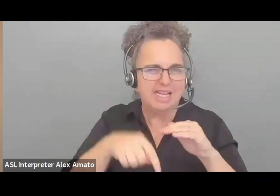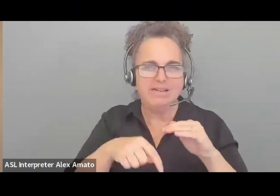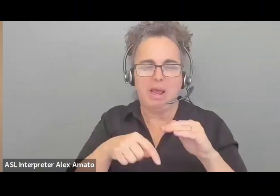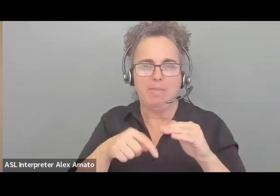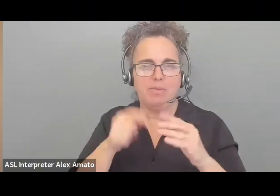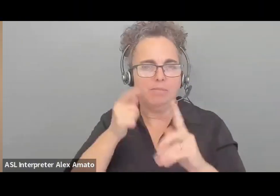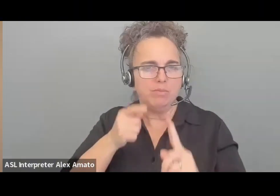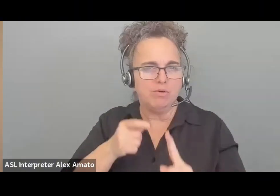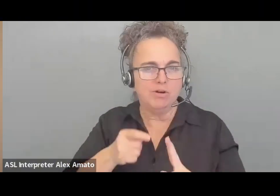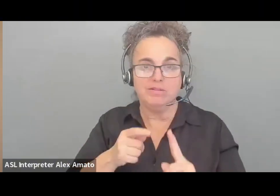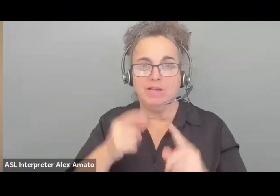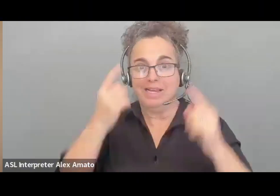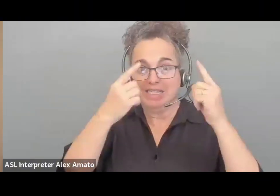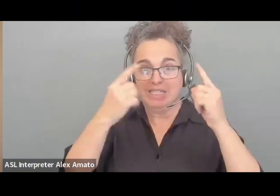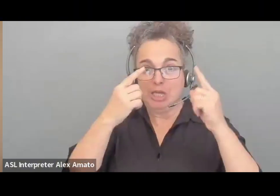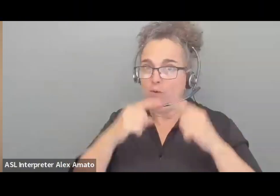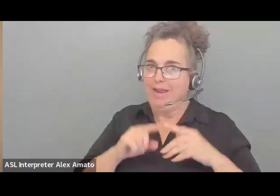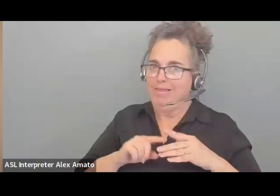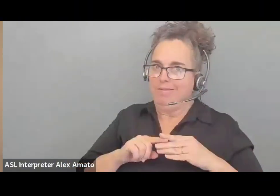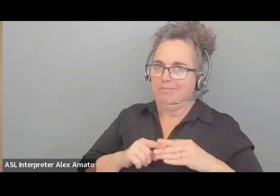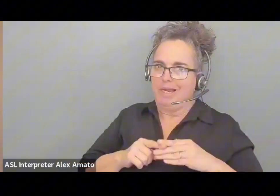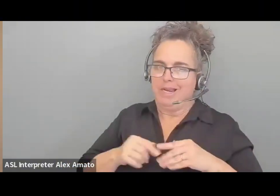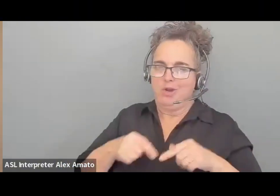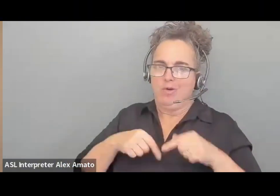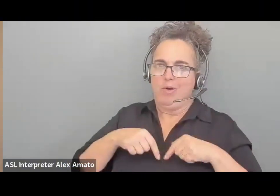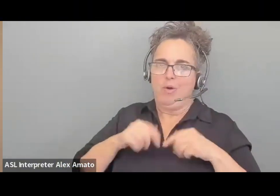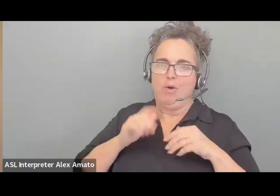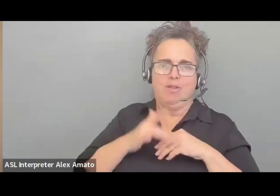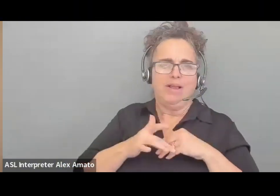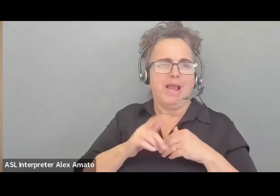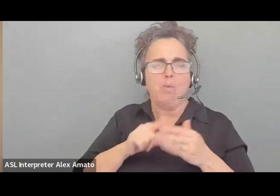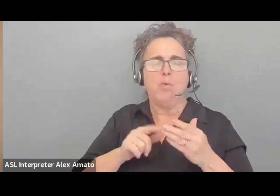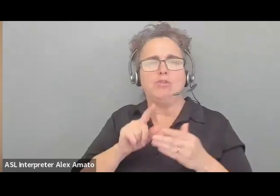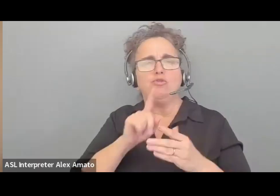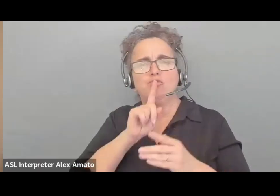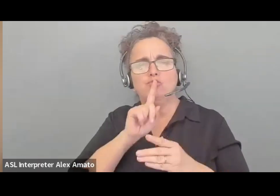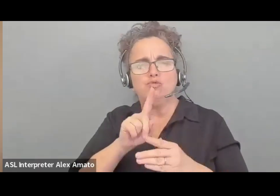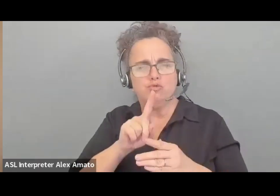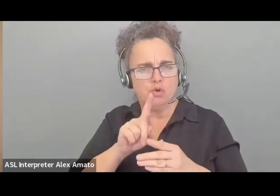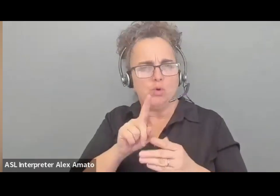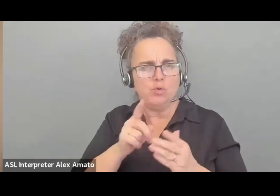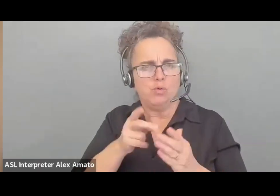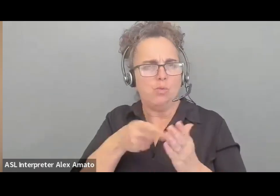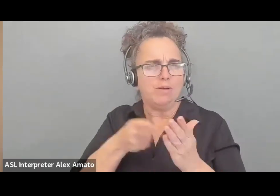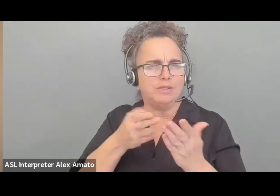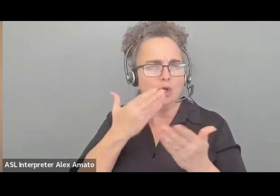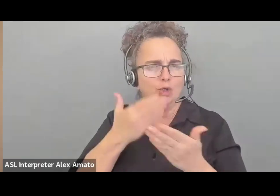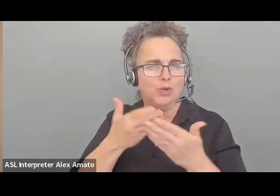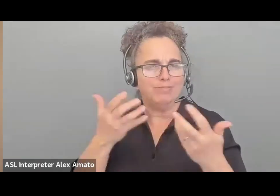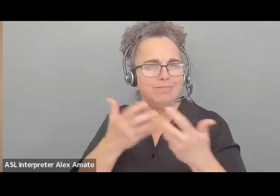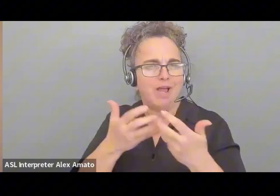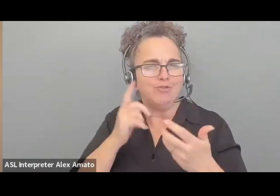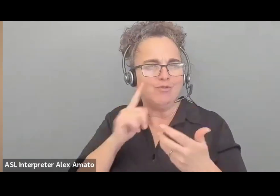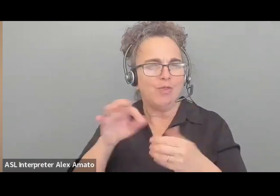consider it really early and also consider what's true to the soul of your game. You know, plan for it early, plan for what fits your game